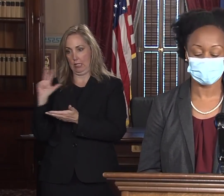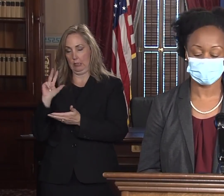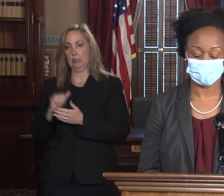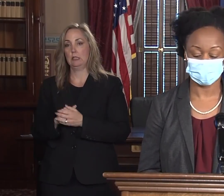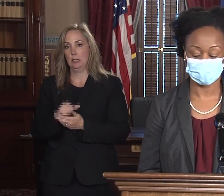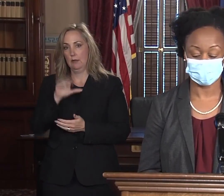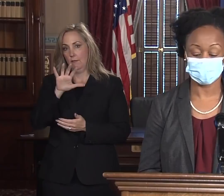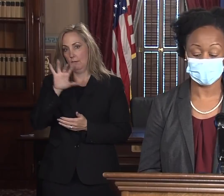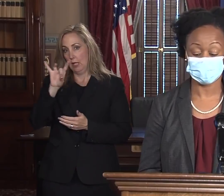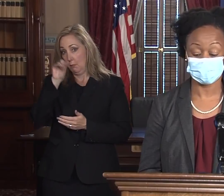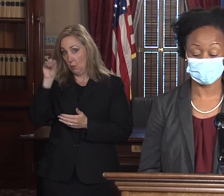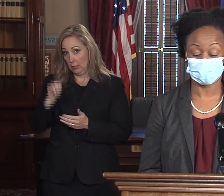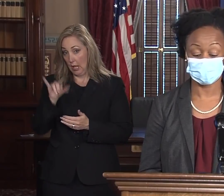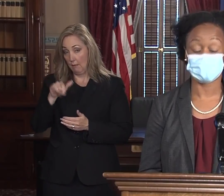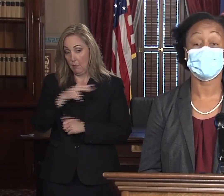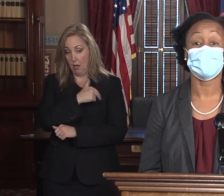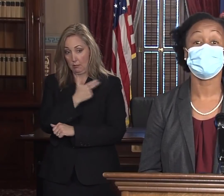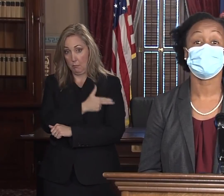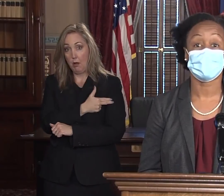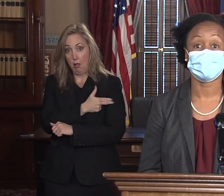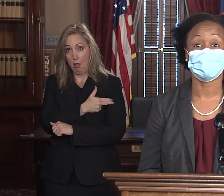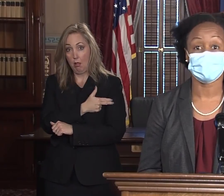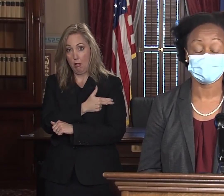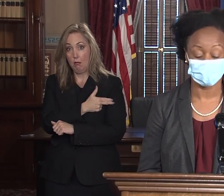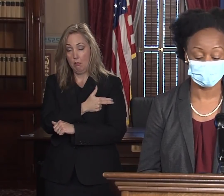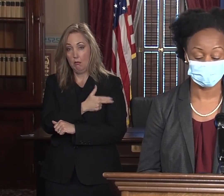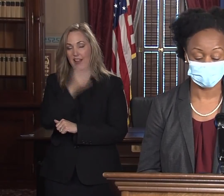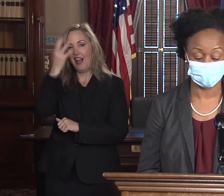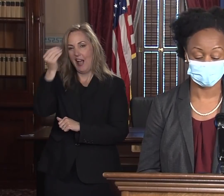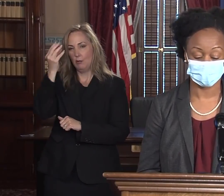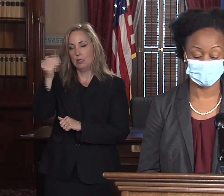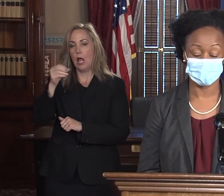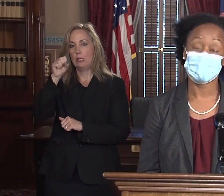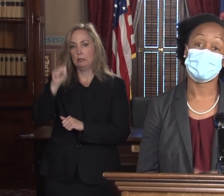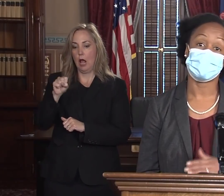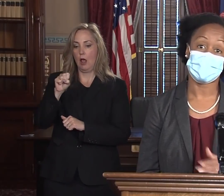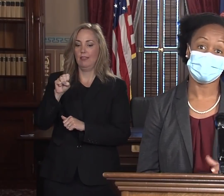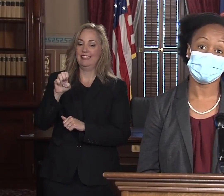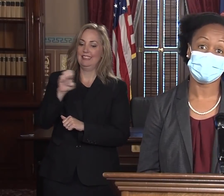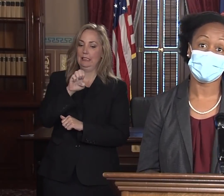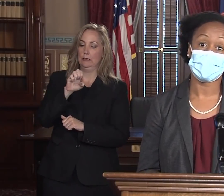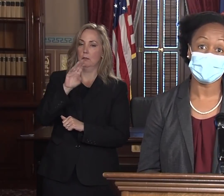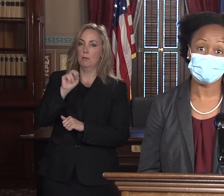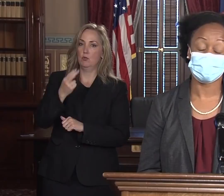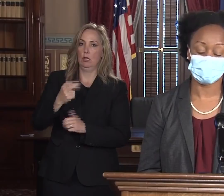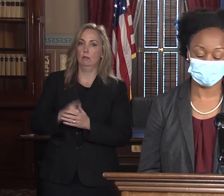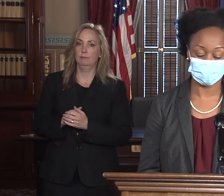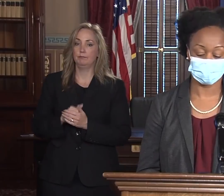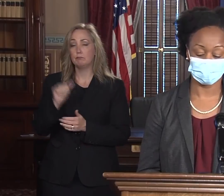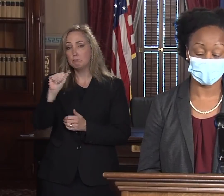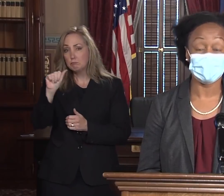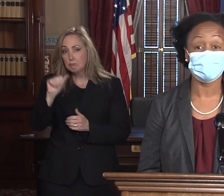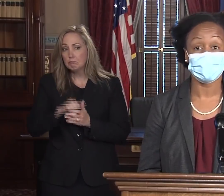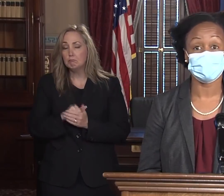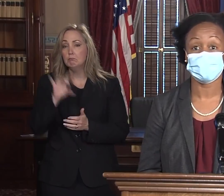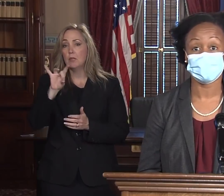INCREASE IN HOSPITAL SAYINGS OVER THE PAST THREE WEEKS. 58% OF THOSE HOSPITALIZATIONS ARE OUTSIDE OF SOUTHEAST